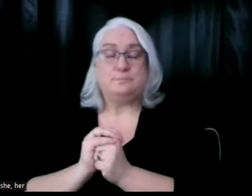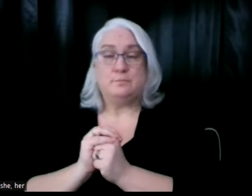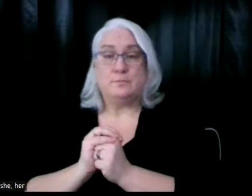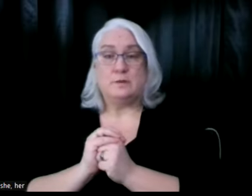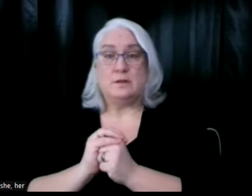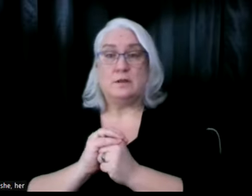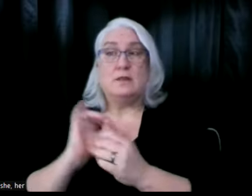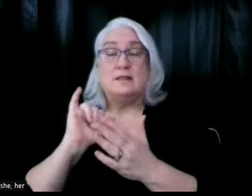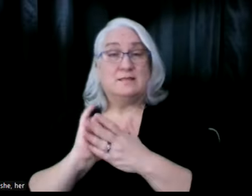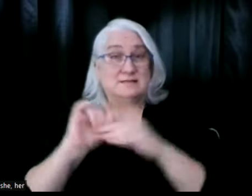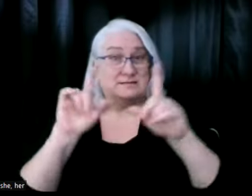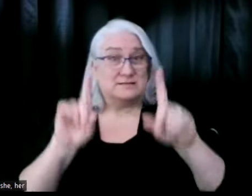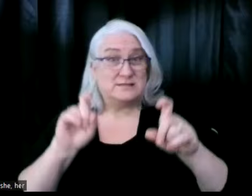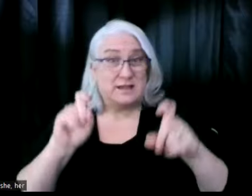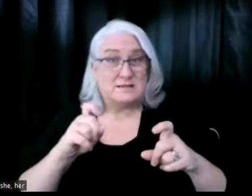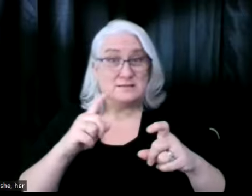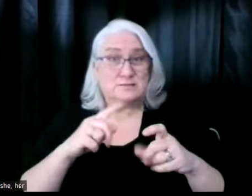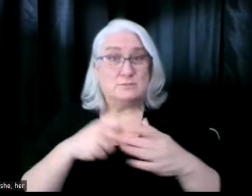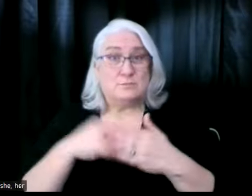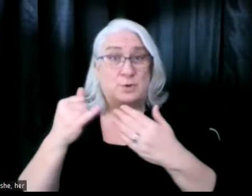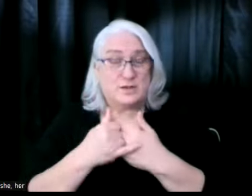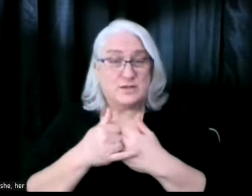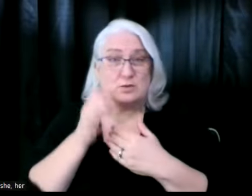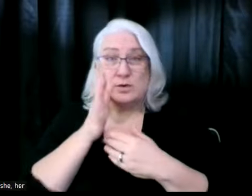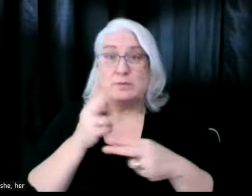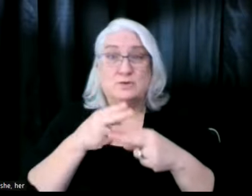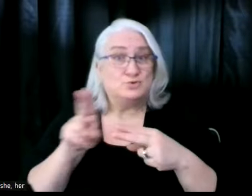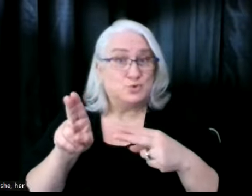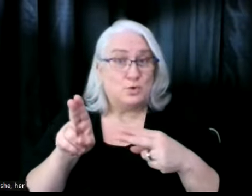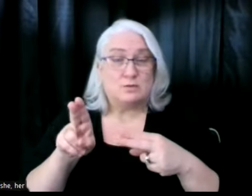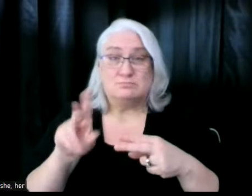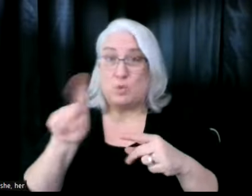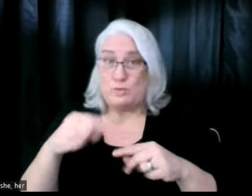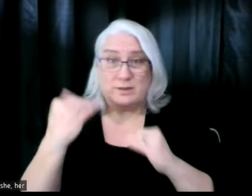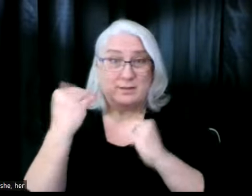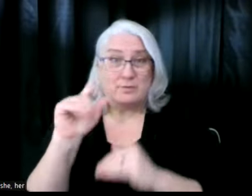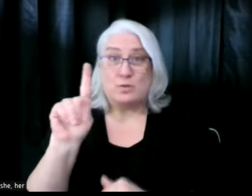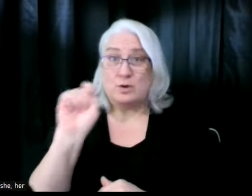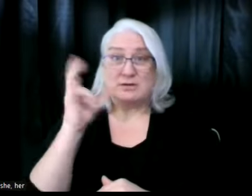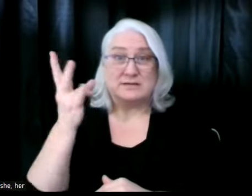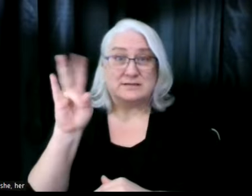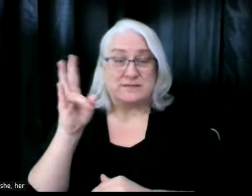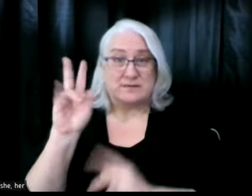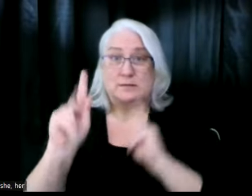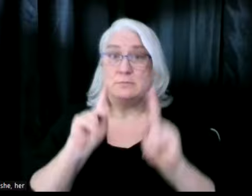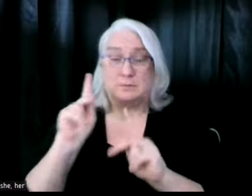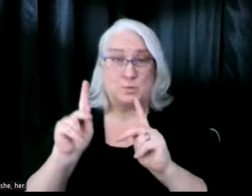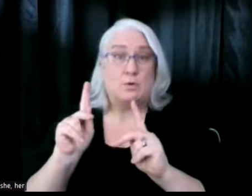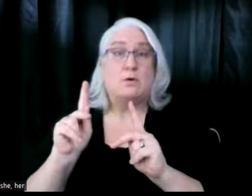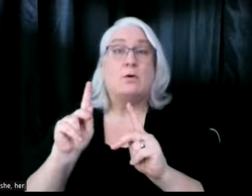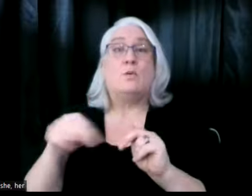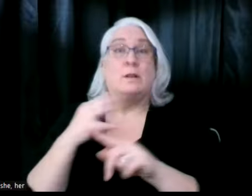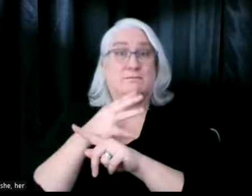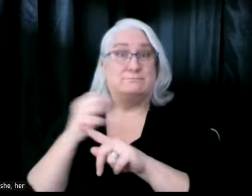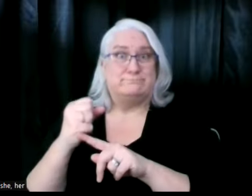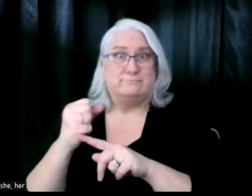The pilot project will the short and limited to 117 people.